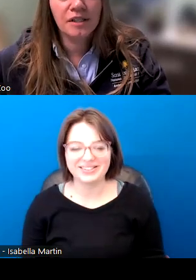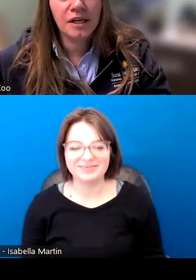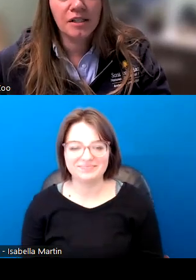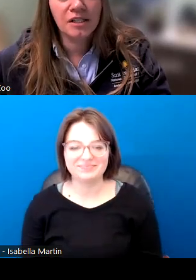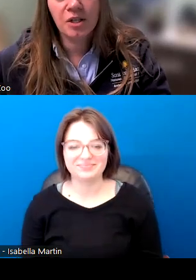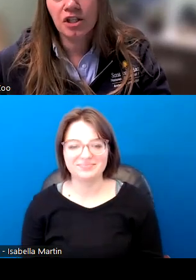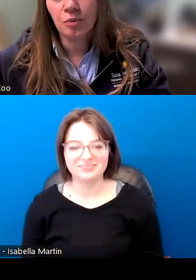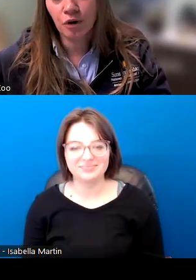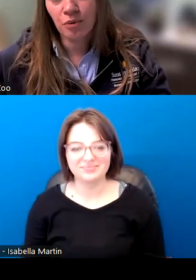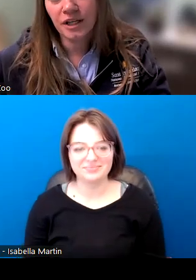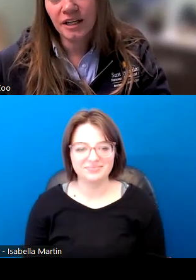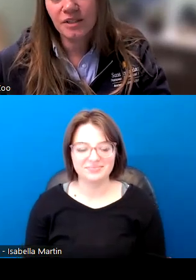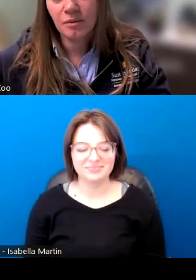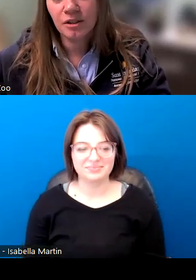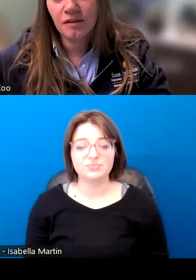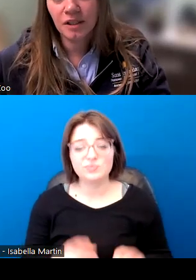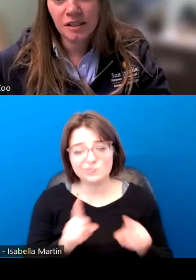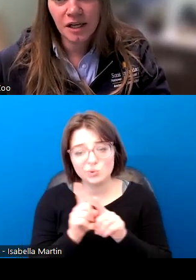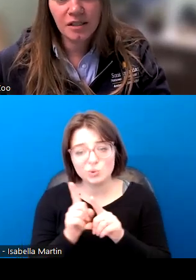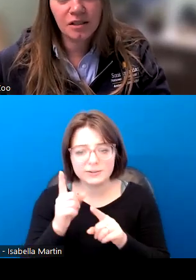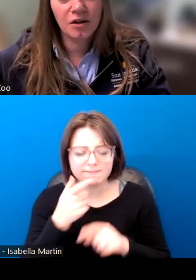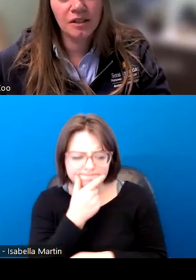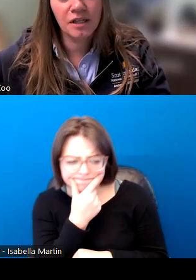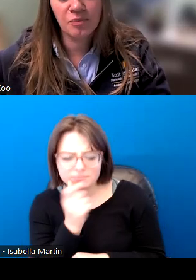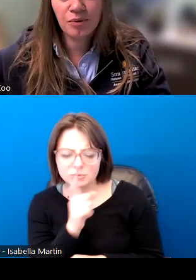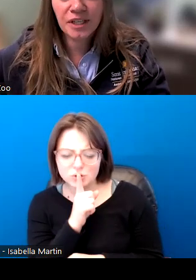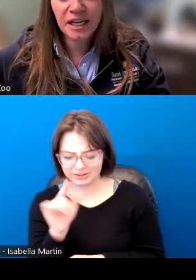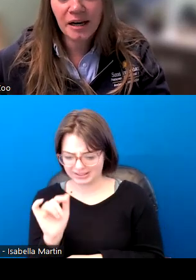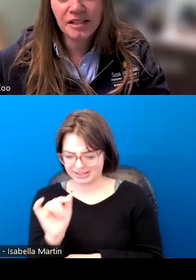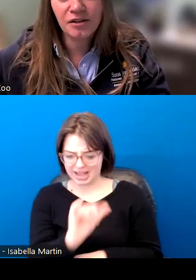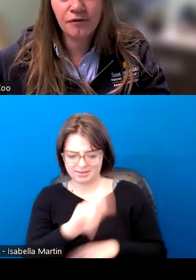is that it's species appropriate items that are given to these cakes you know as pretty as the